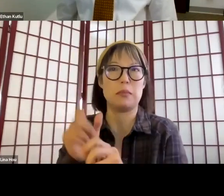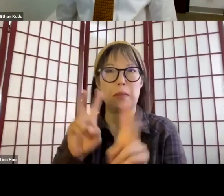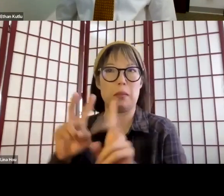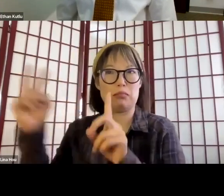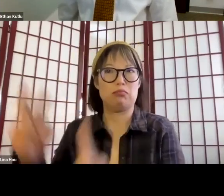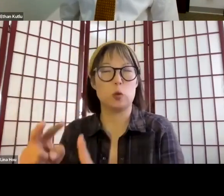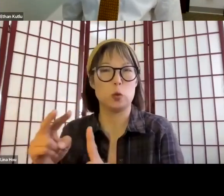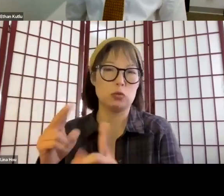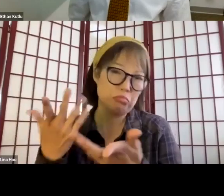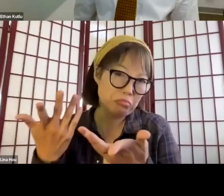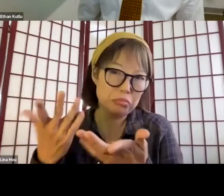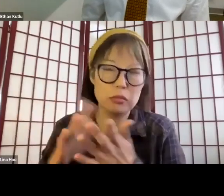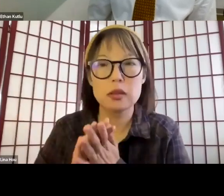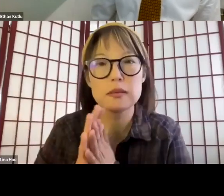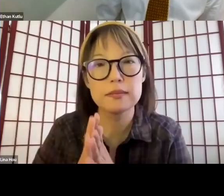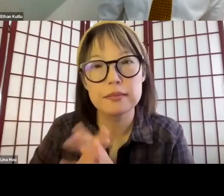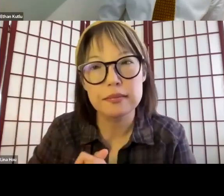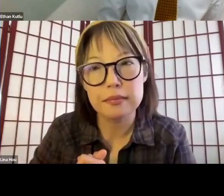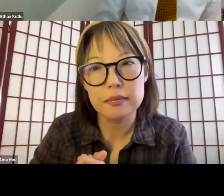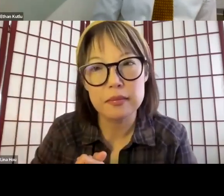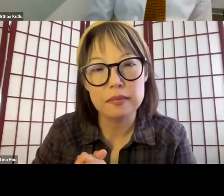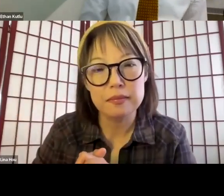Their language is accessible. People view them as being highly competent.